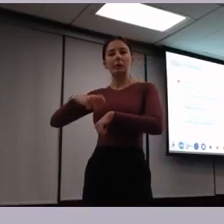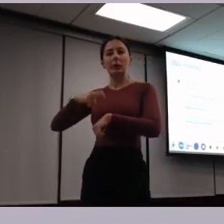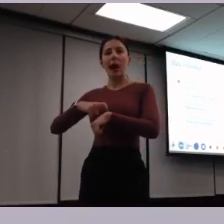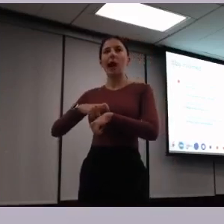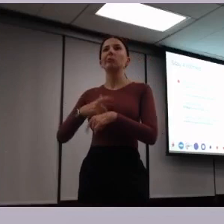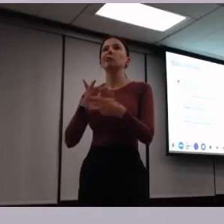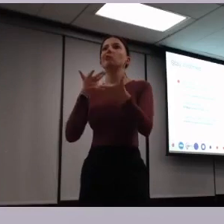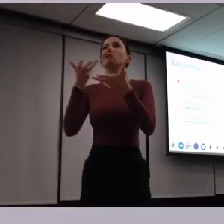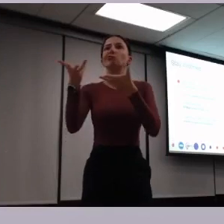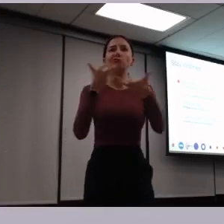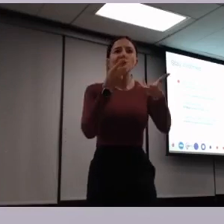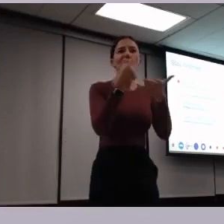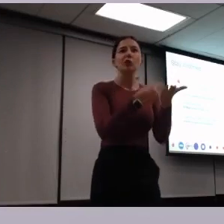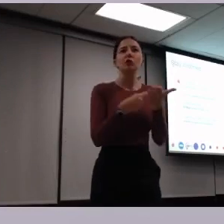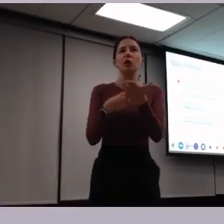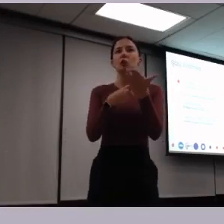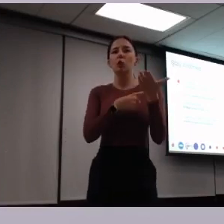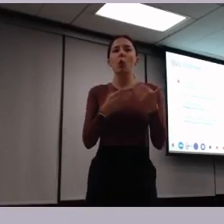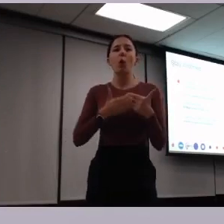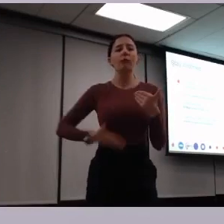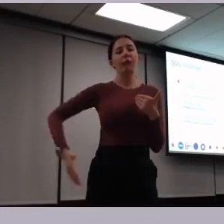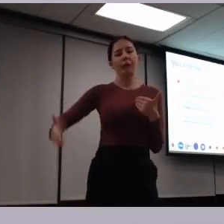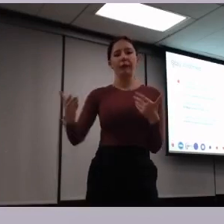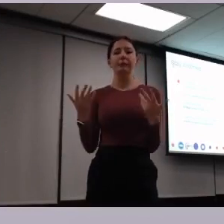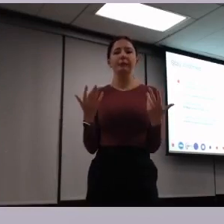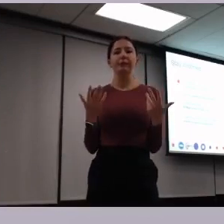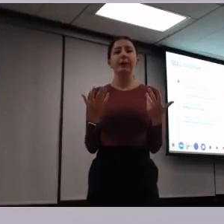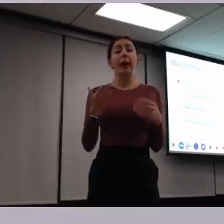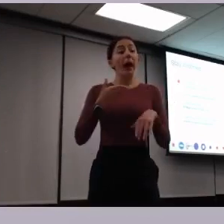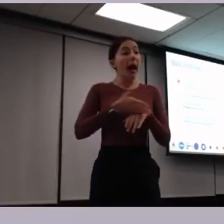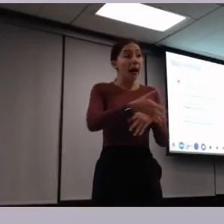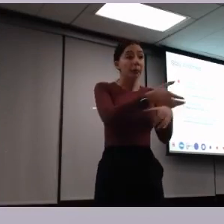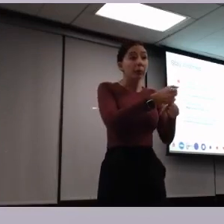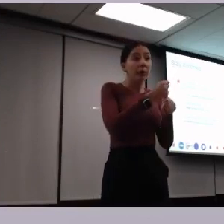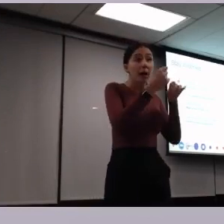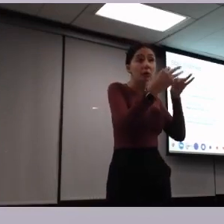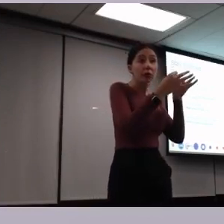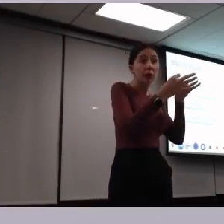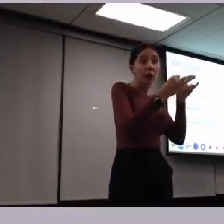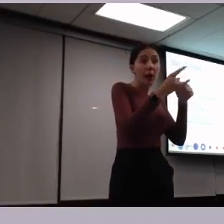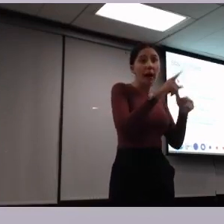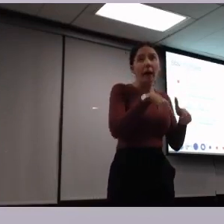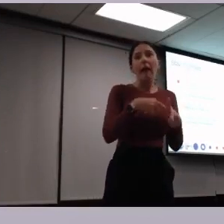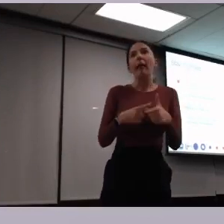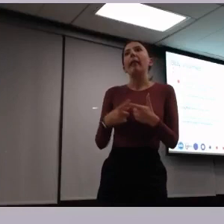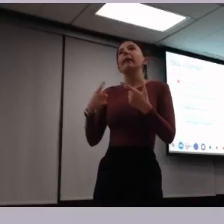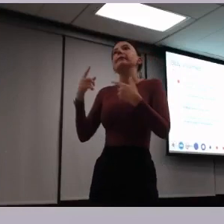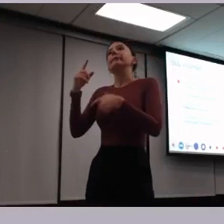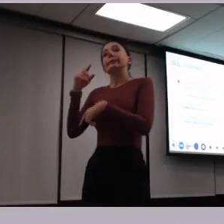And once we get all the input that we get from the community, then we're going to go back out to you and say, this is what we've discovered.